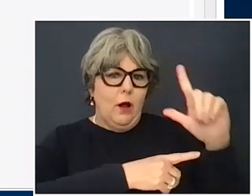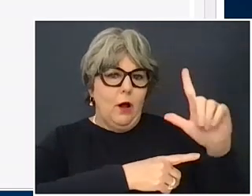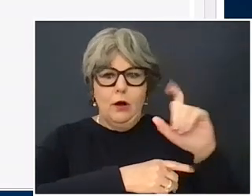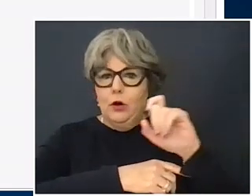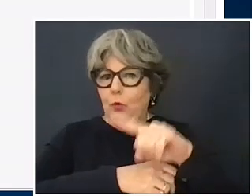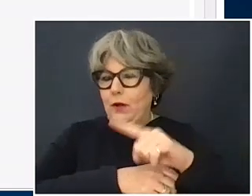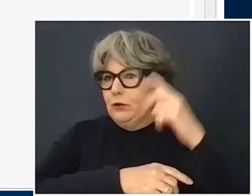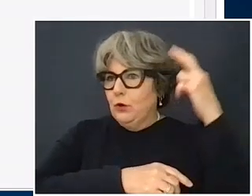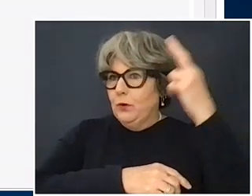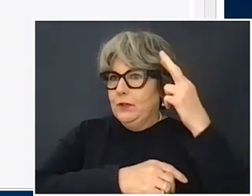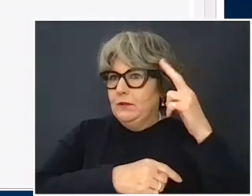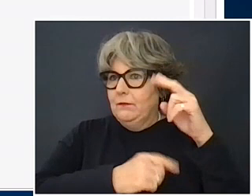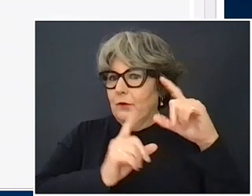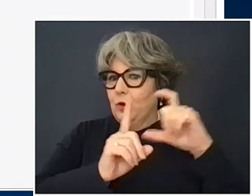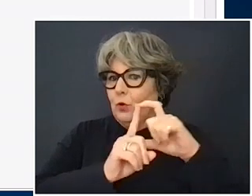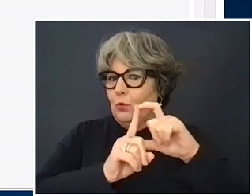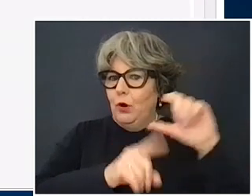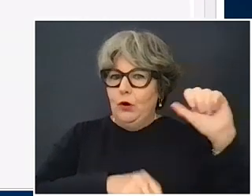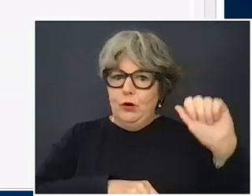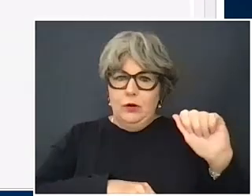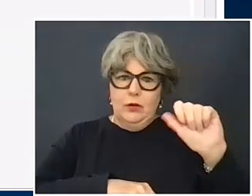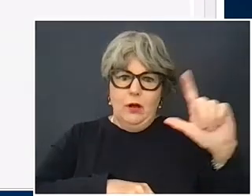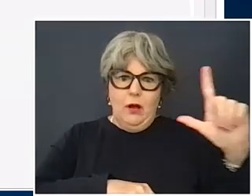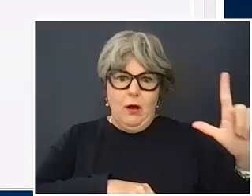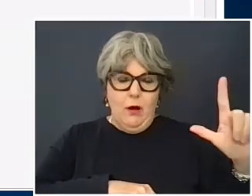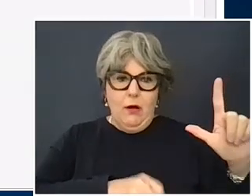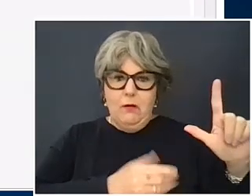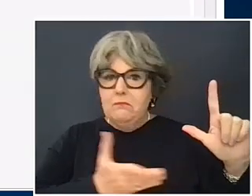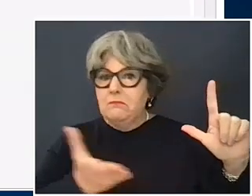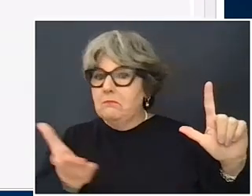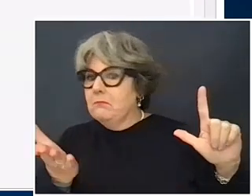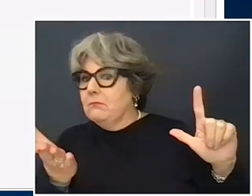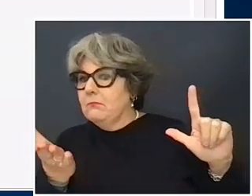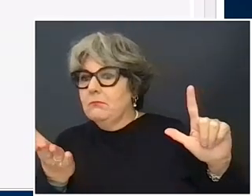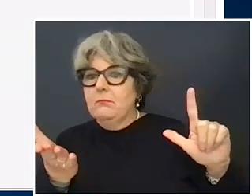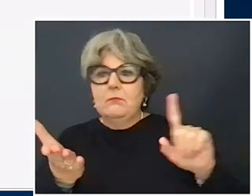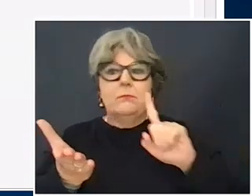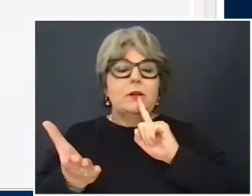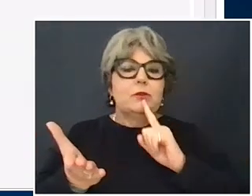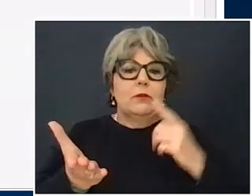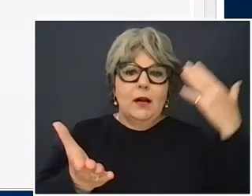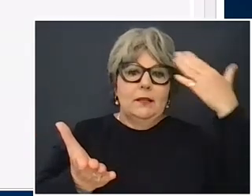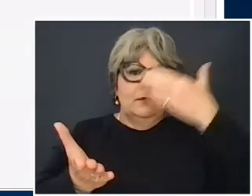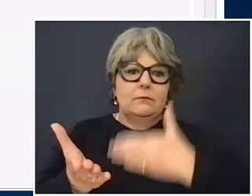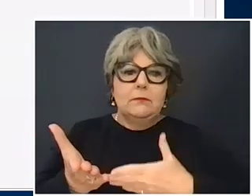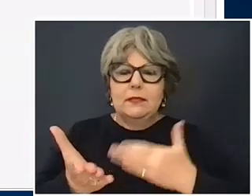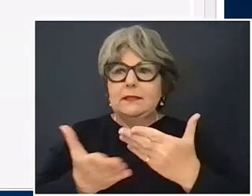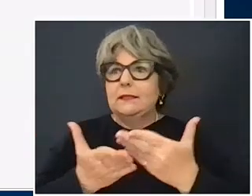that? I just wanted to make sure that I didn't miss anybody.